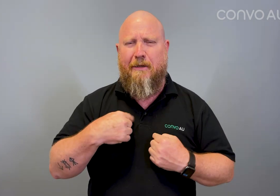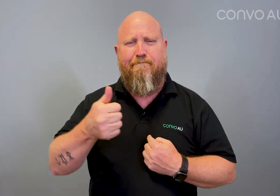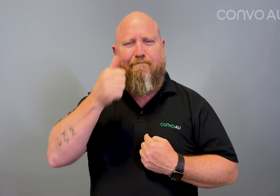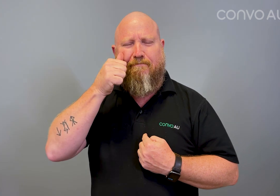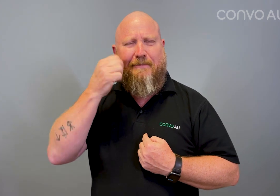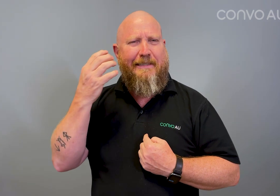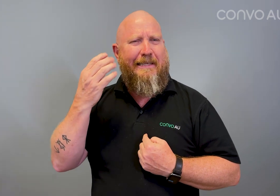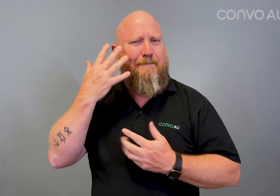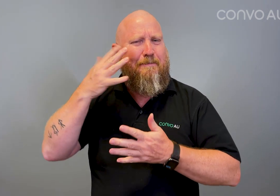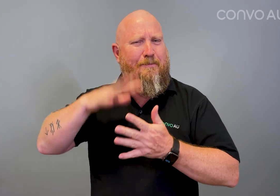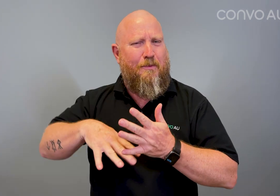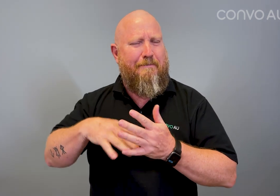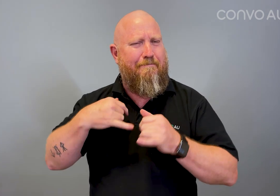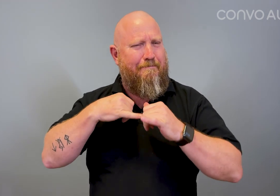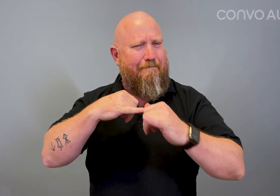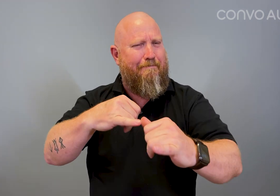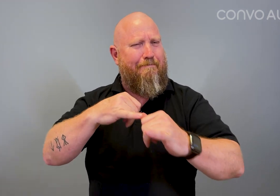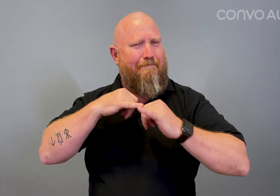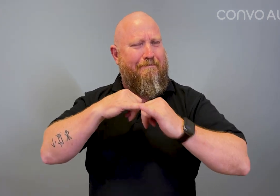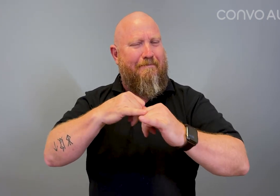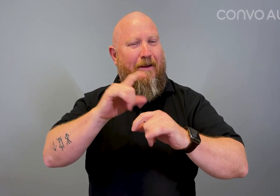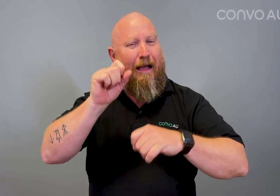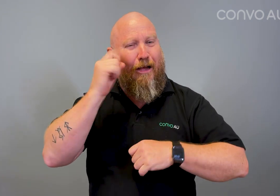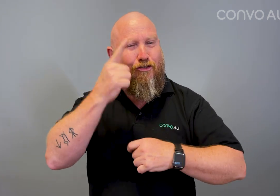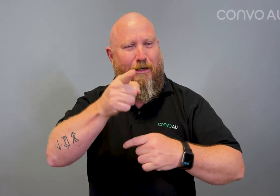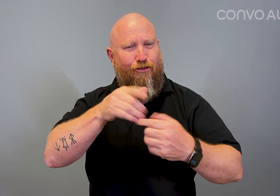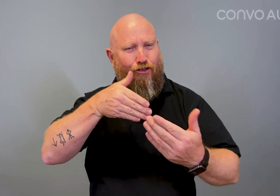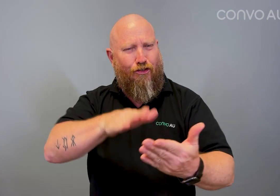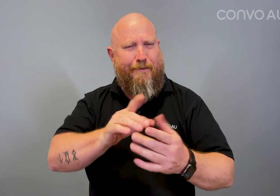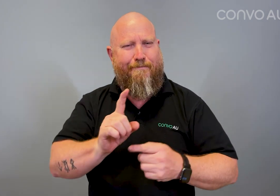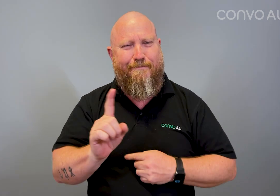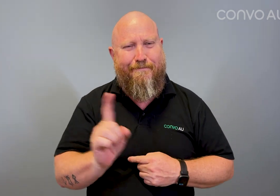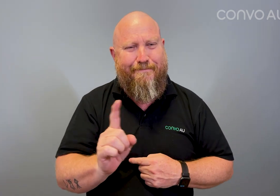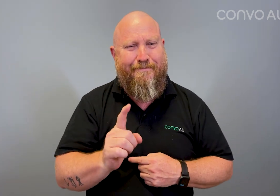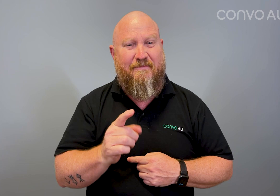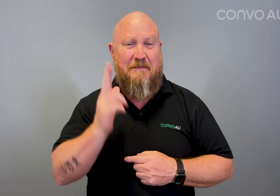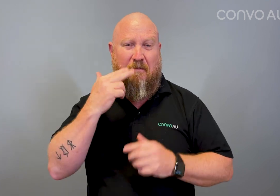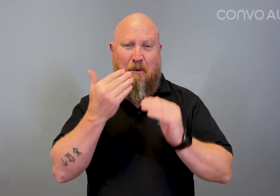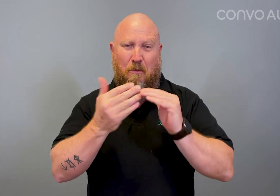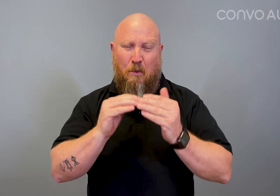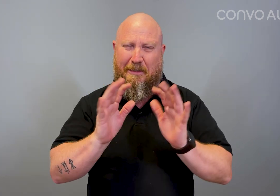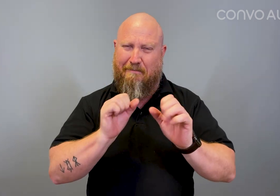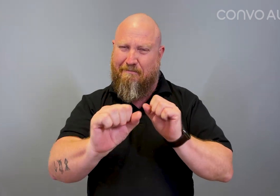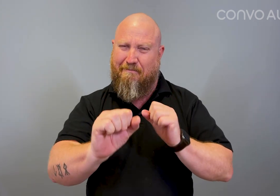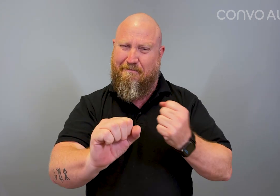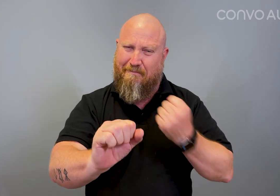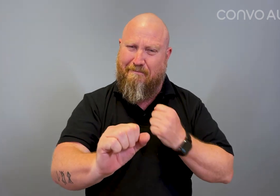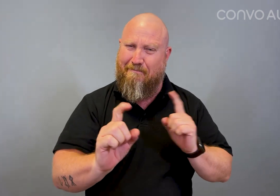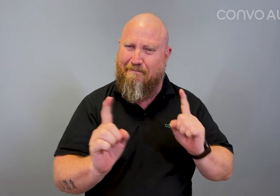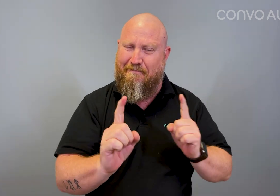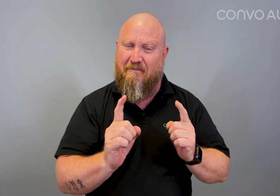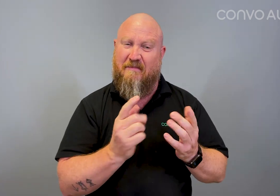we use our experiences to understand the challenges of the Deaf community